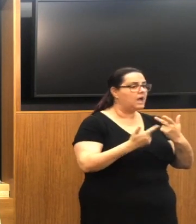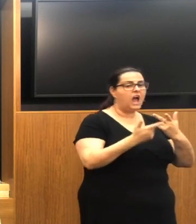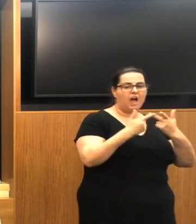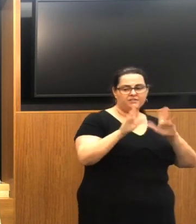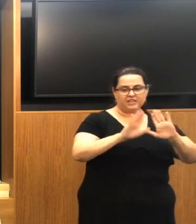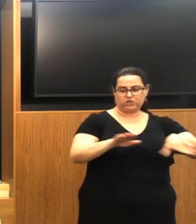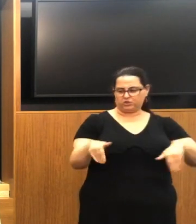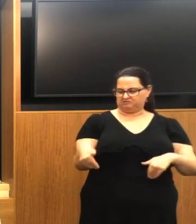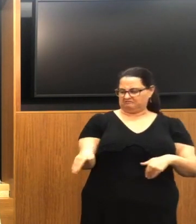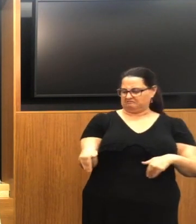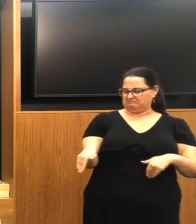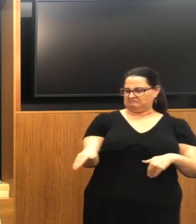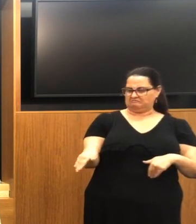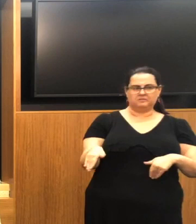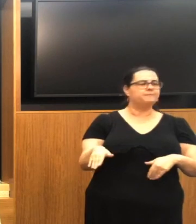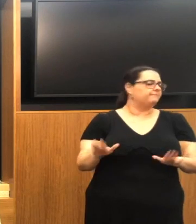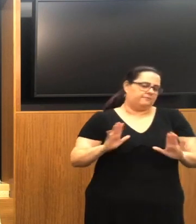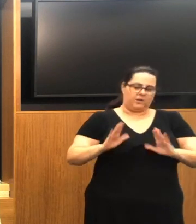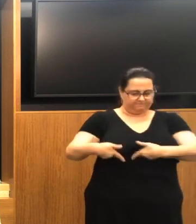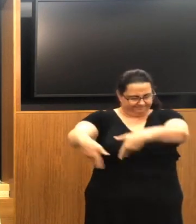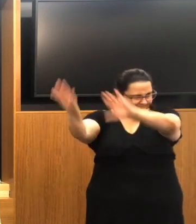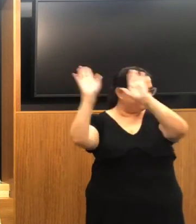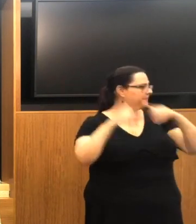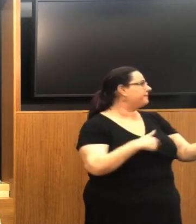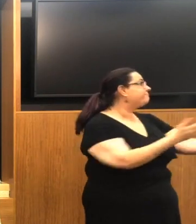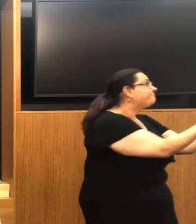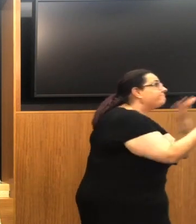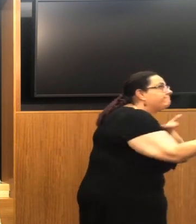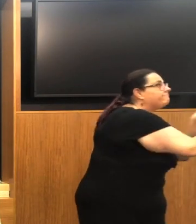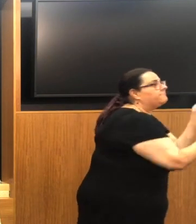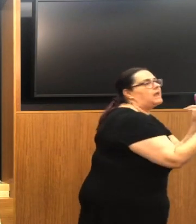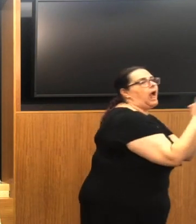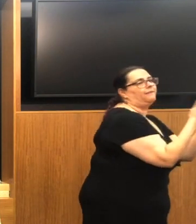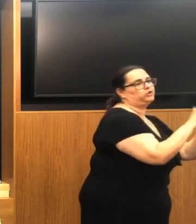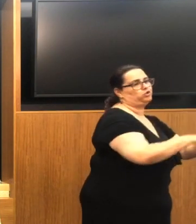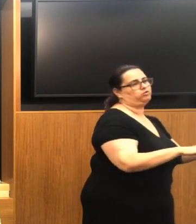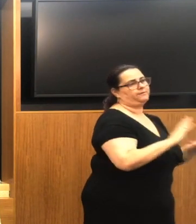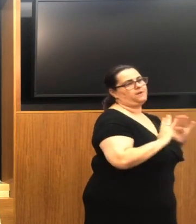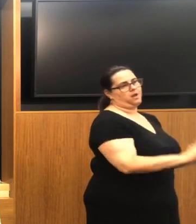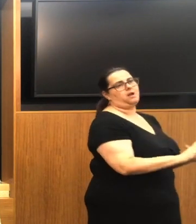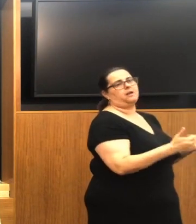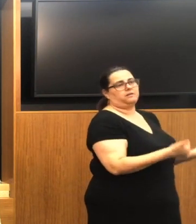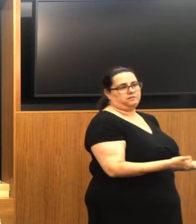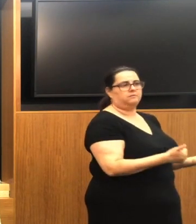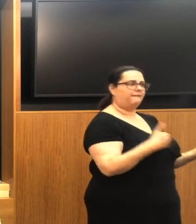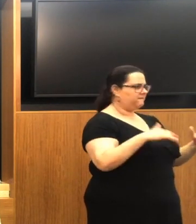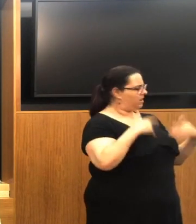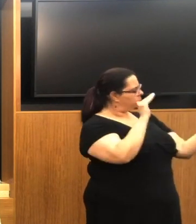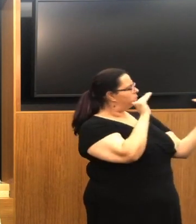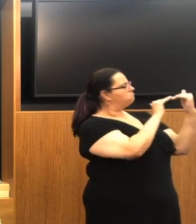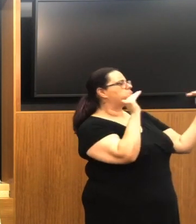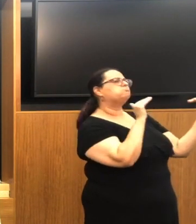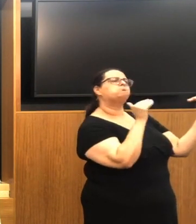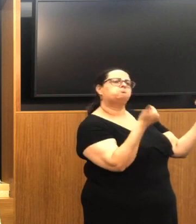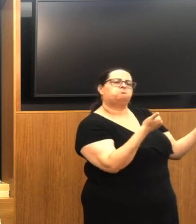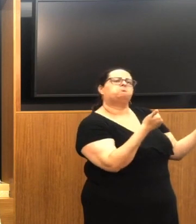some burden or some kind of less of a human being than any other person.